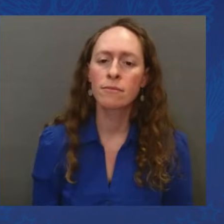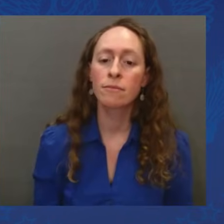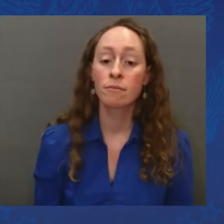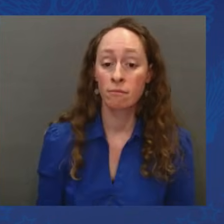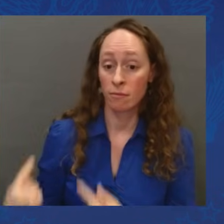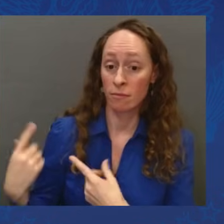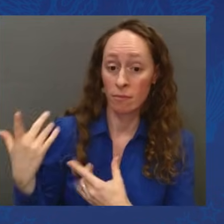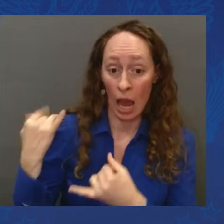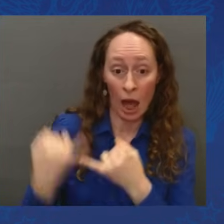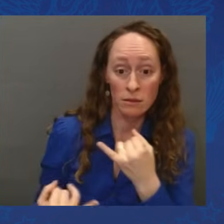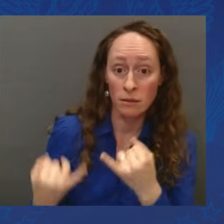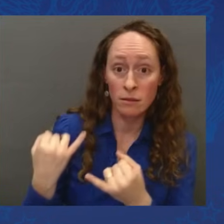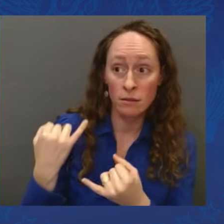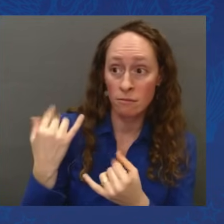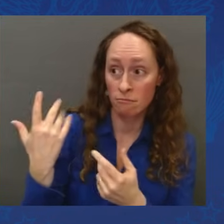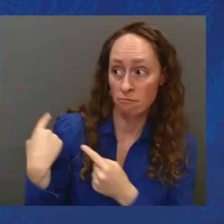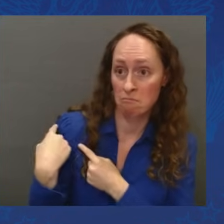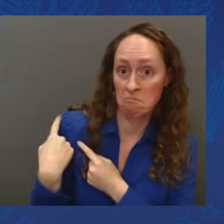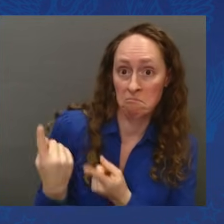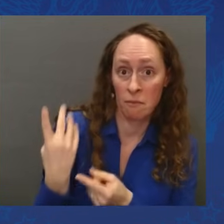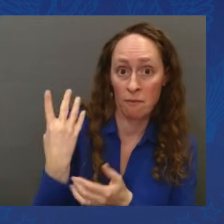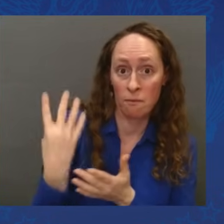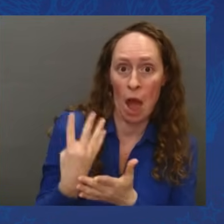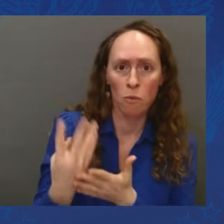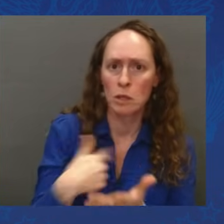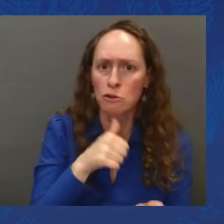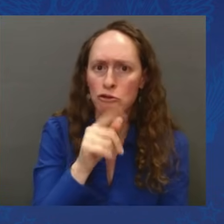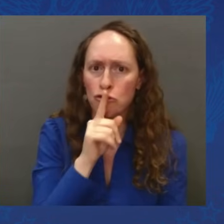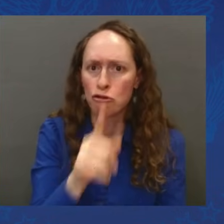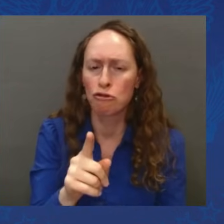we've gotten great cooperation from the Qataris.